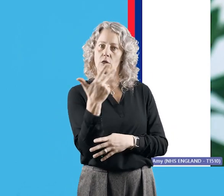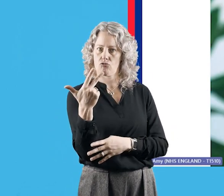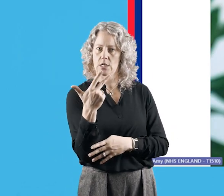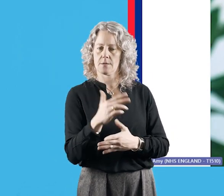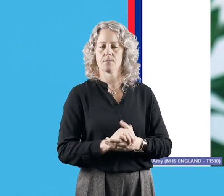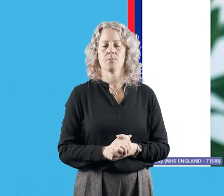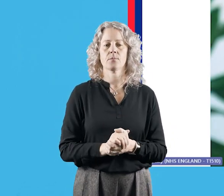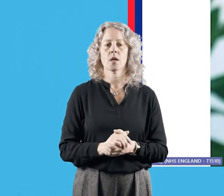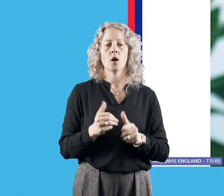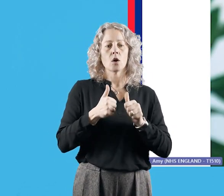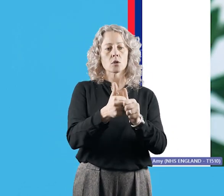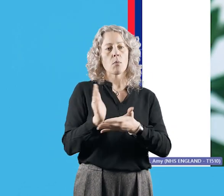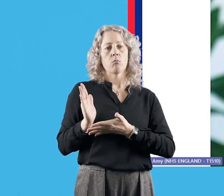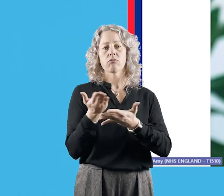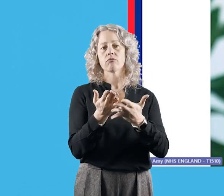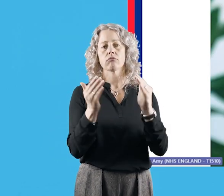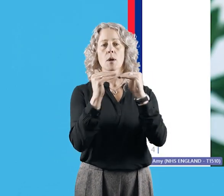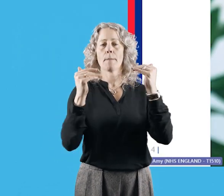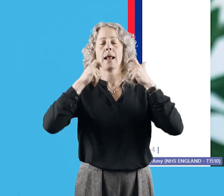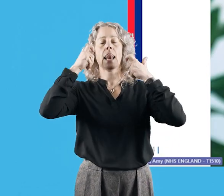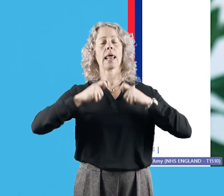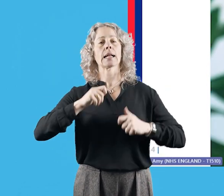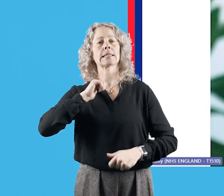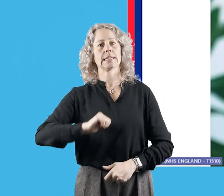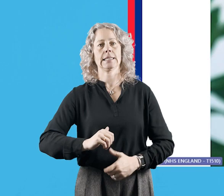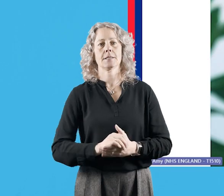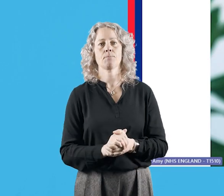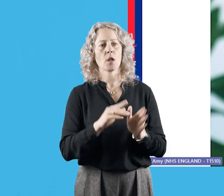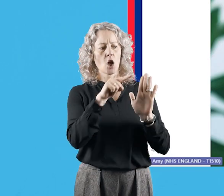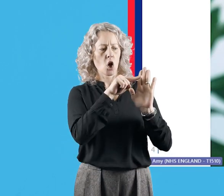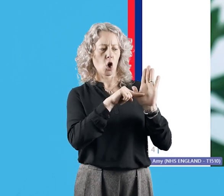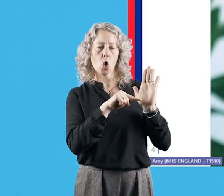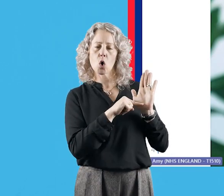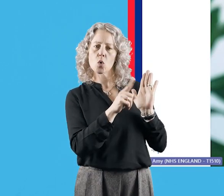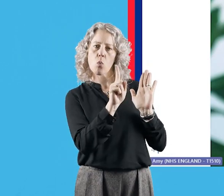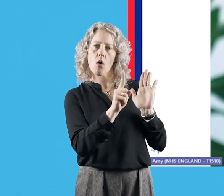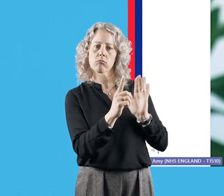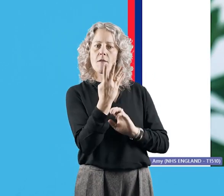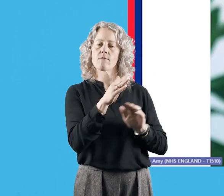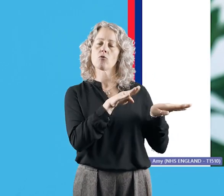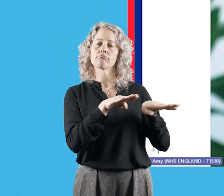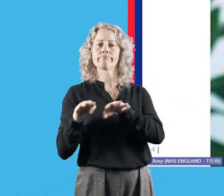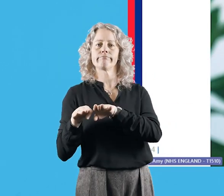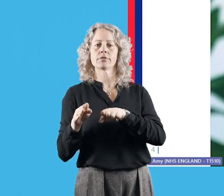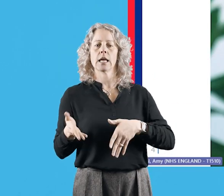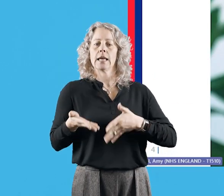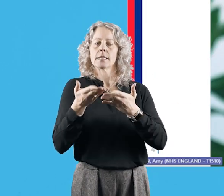providers to meet the legal requirement. The code sets out four standards to guide providers on what training